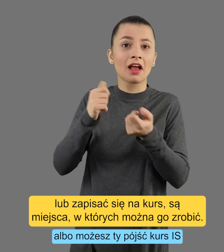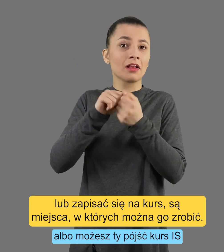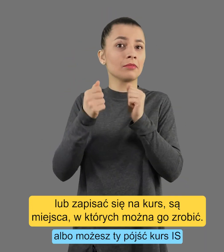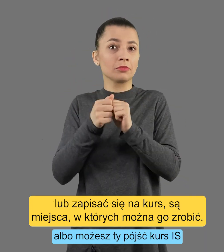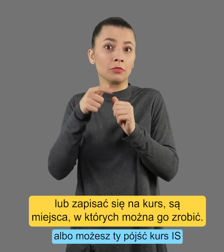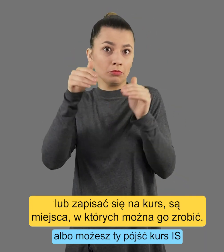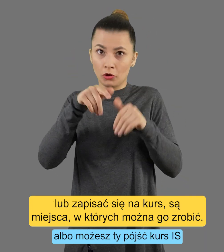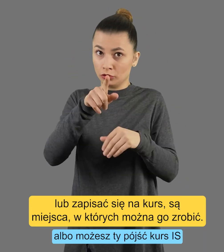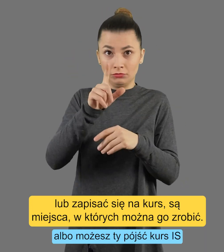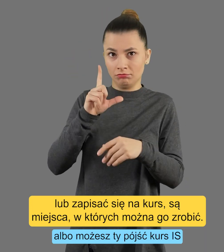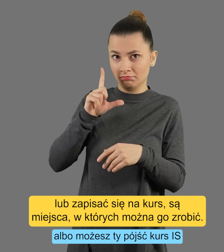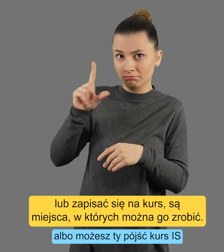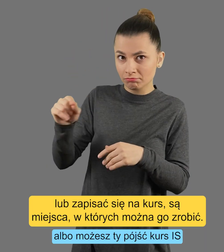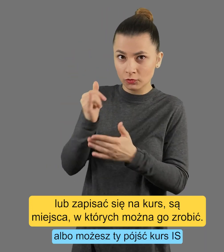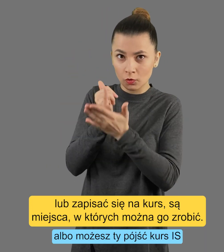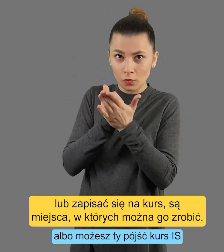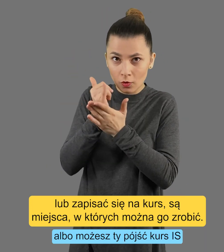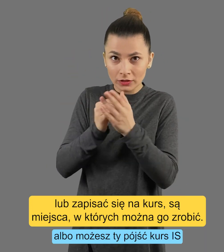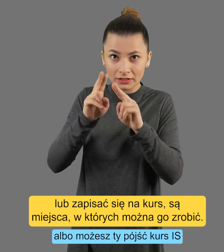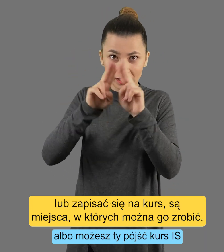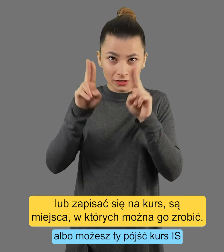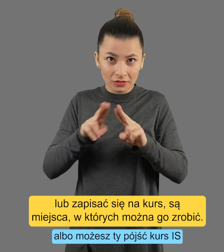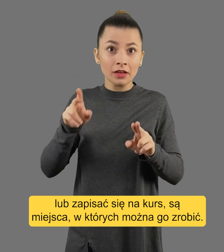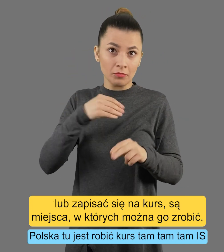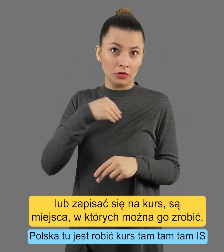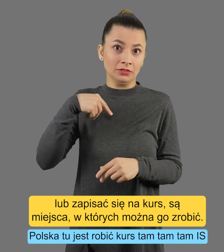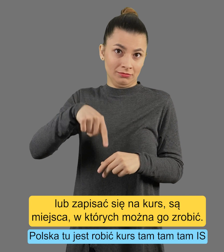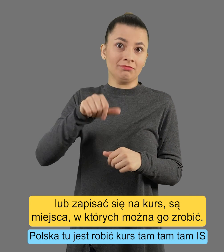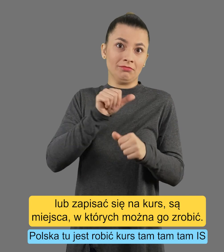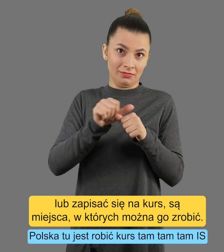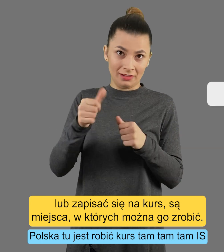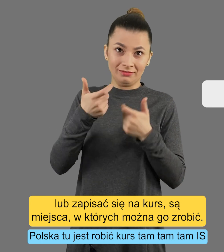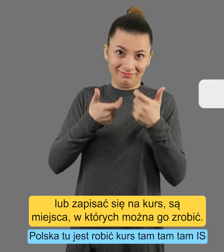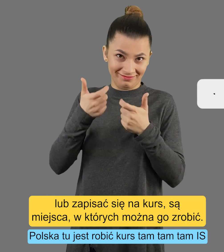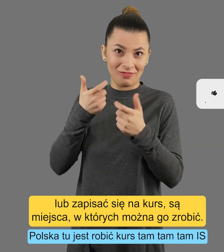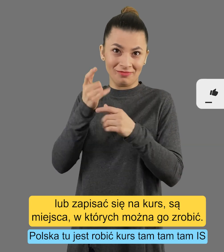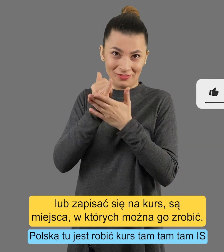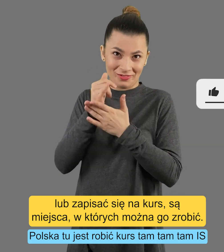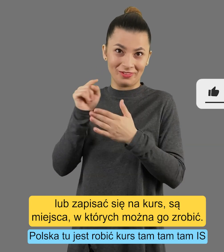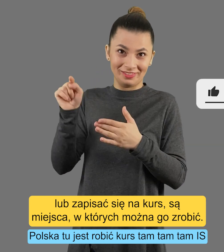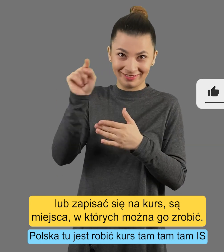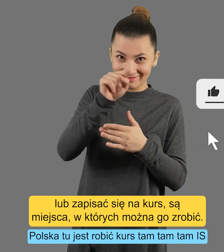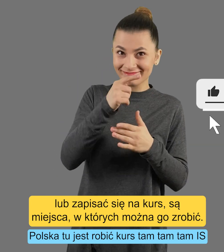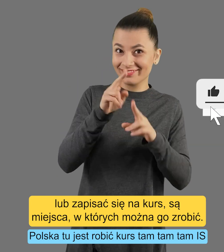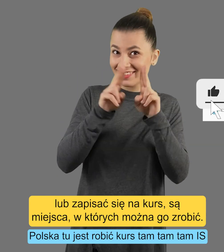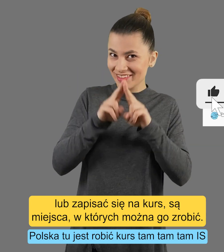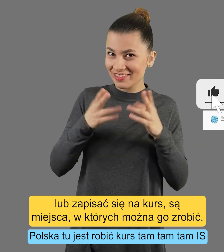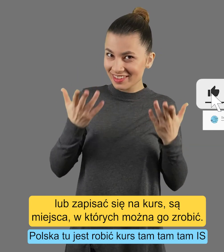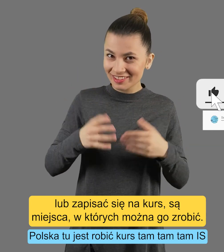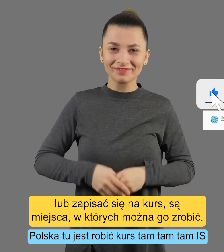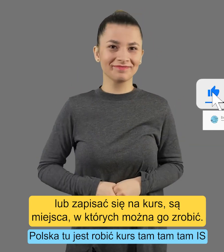or enroll in a course, there are places where you can do it.